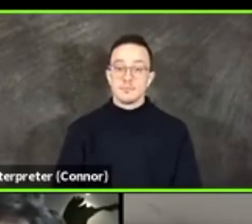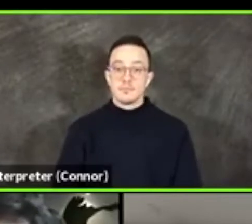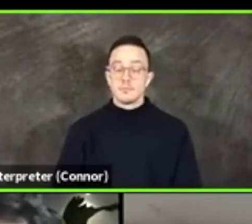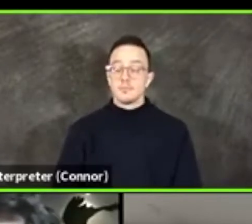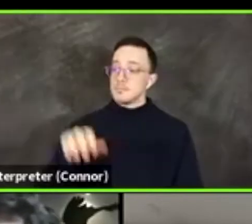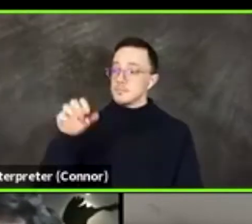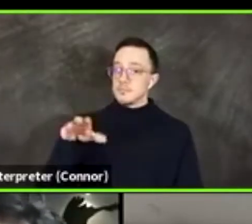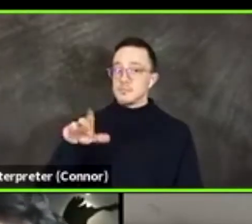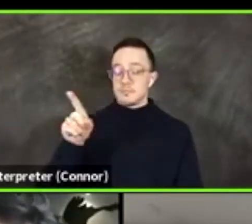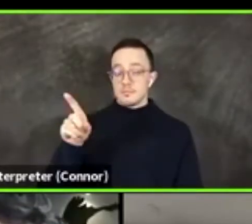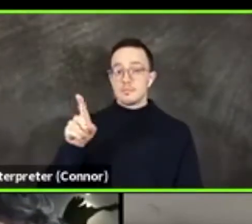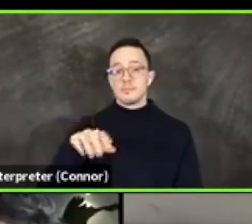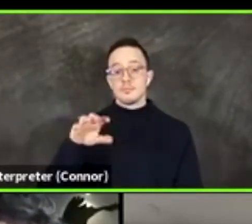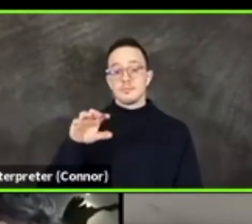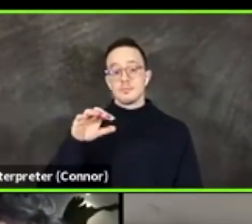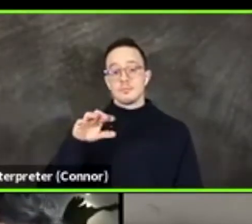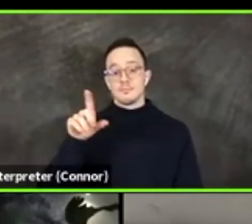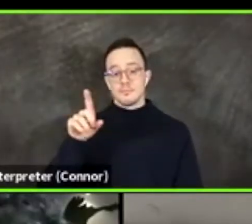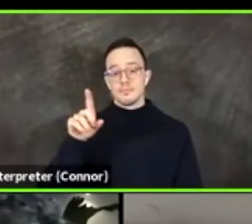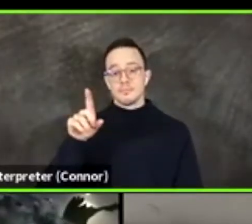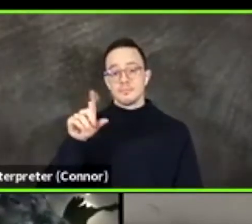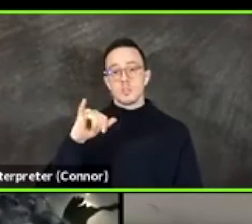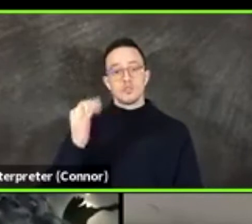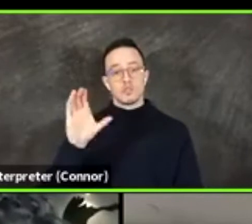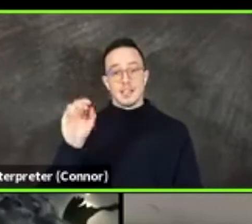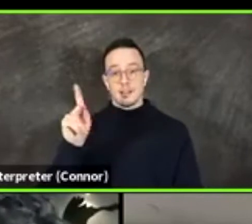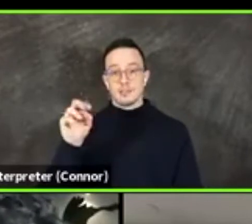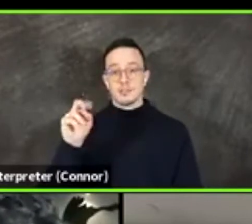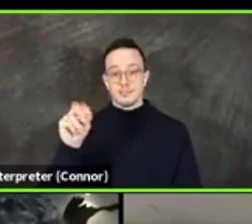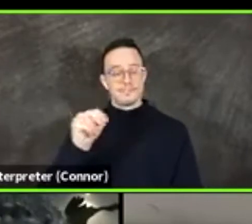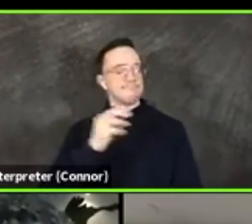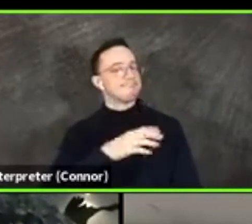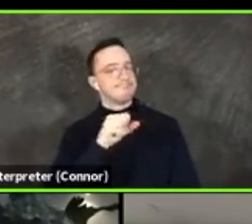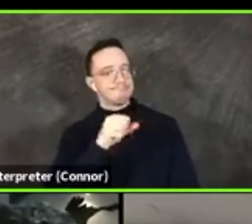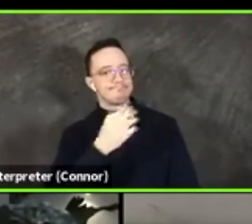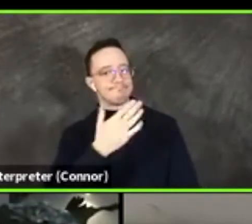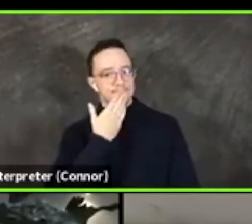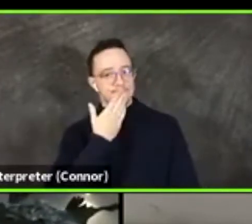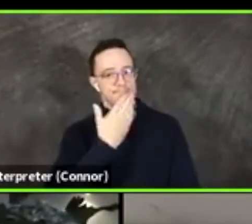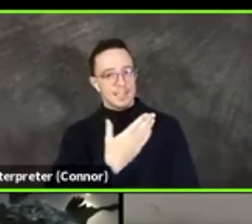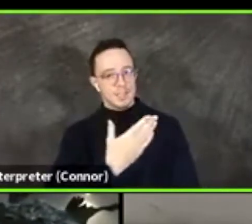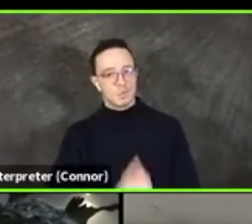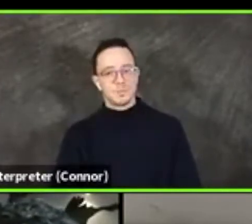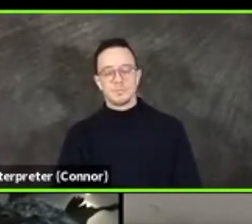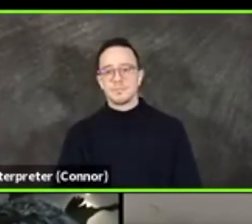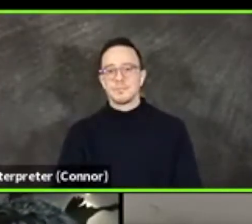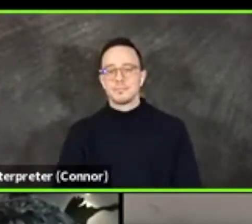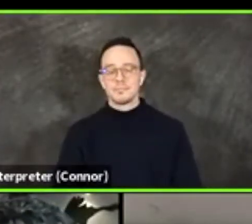I'LL SAY THAT I'M ON THE PERHAPS ANOTHER END, WHERE I'M QUESTIONING,